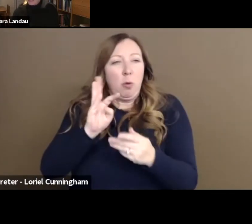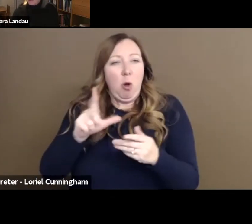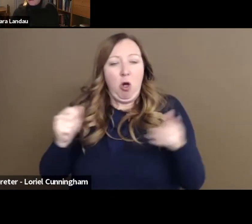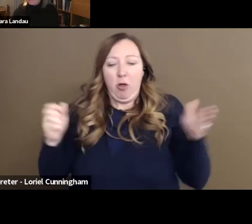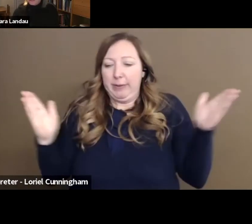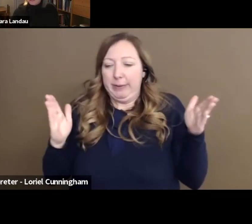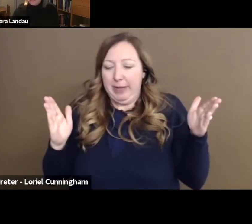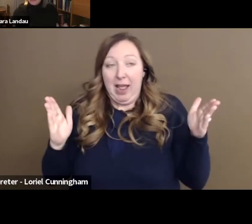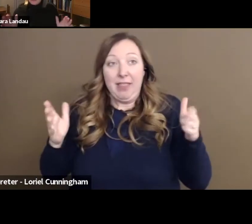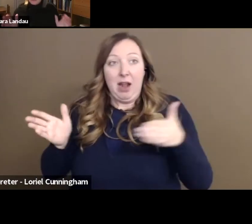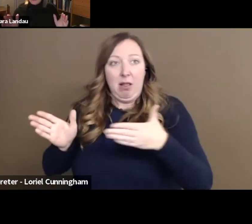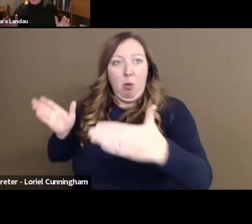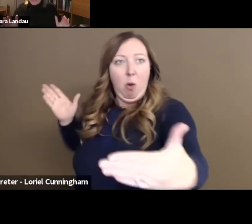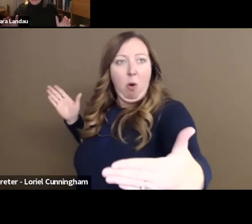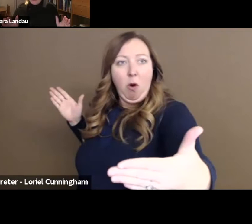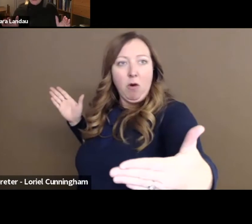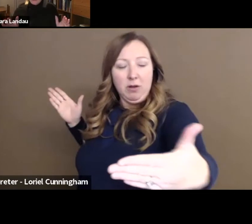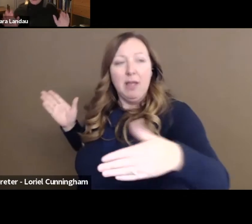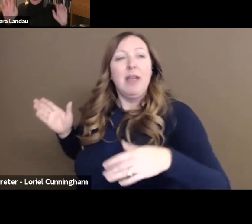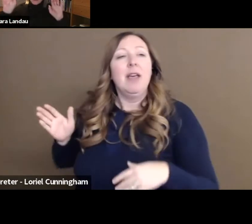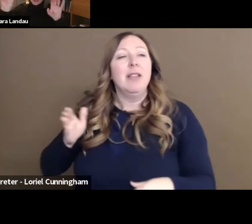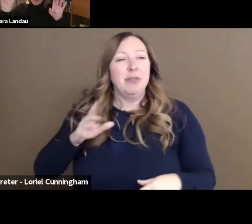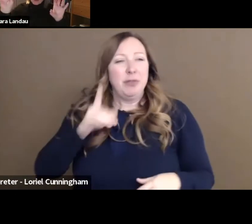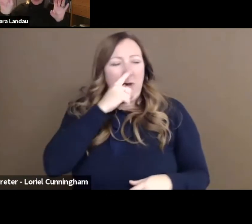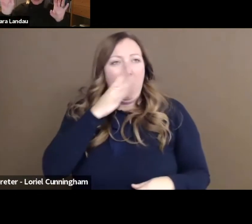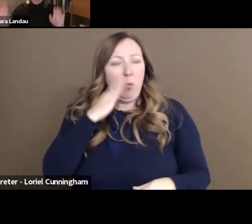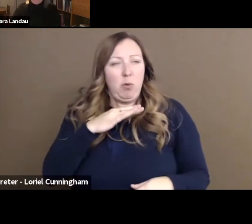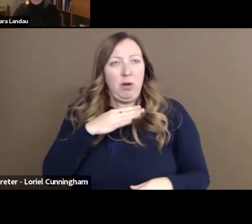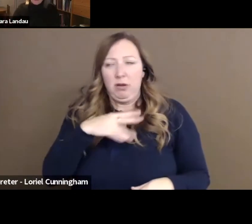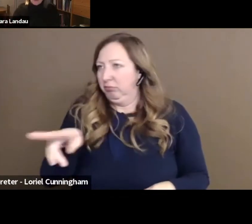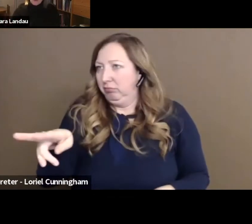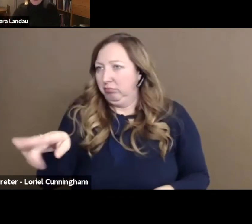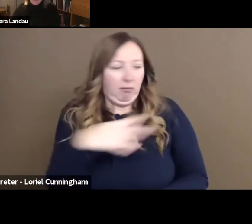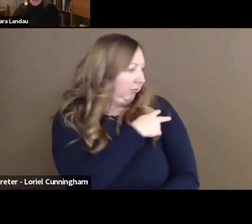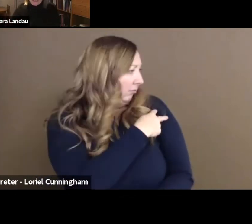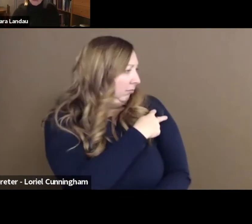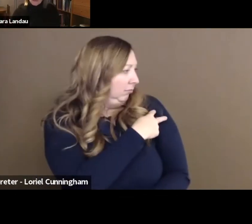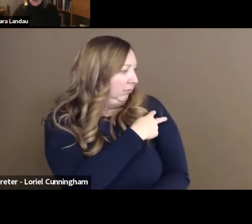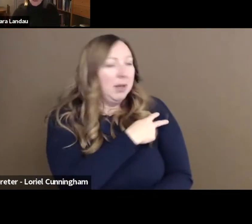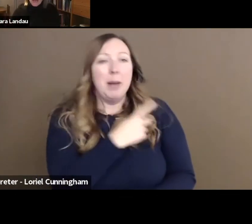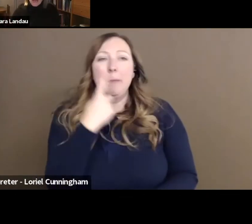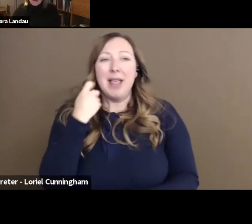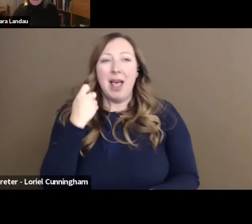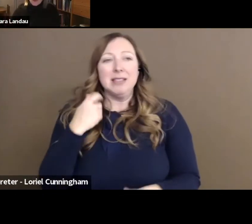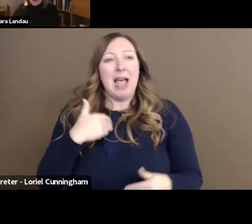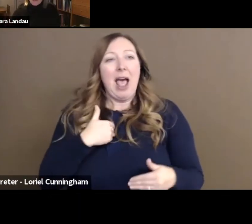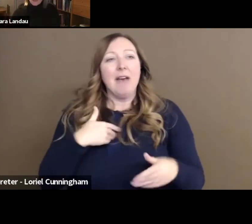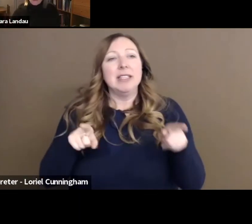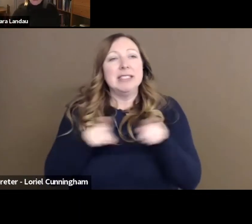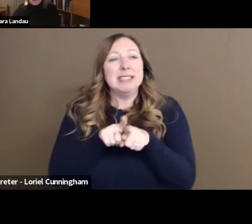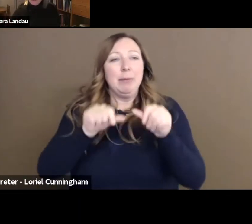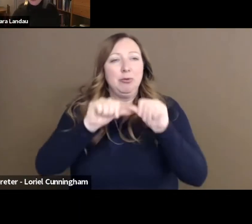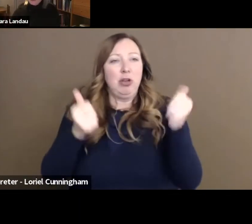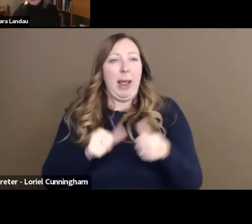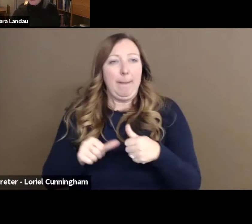equivalent in the array so they're geometrically equivalent but even though